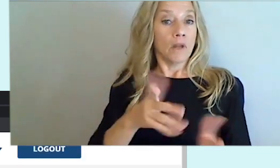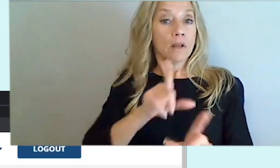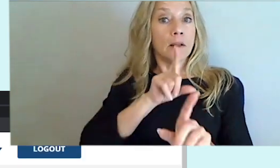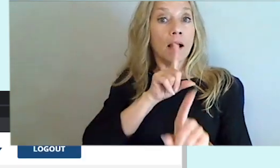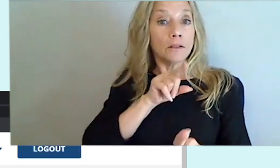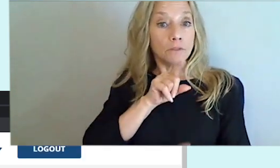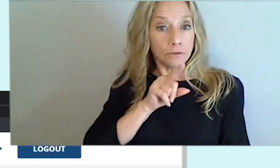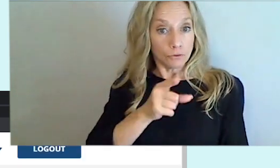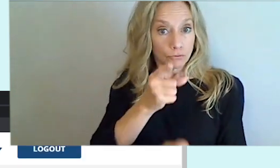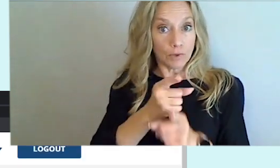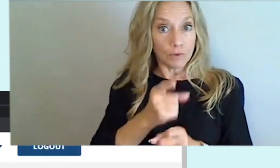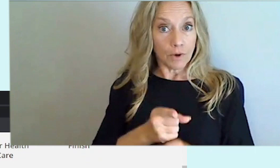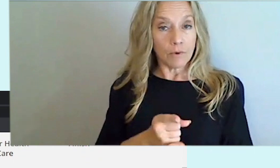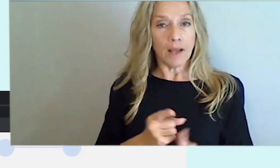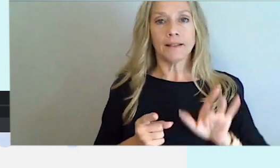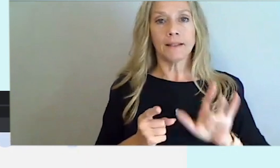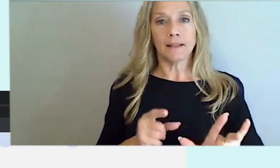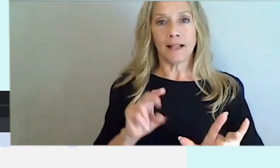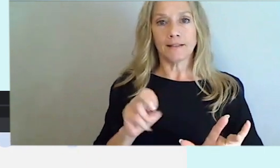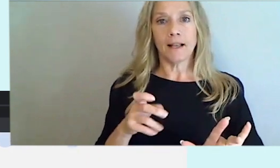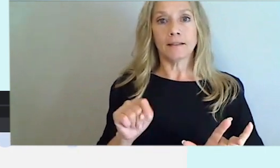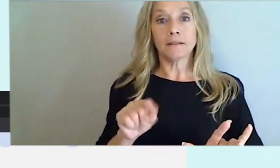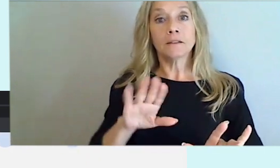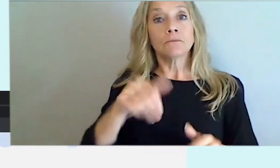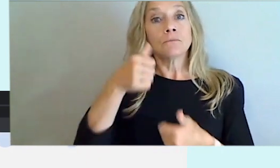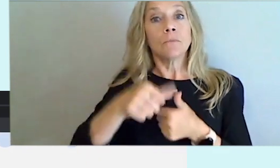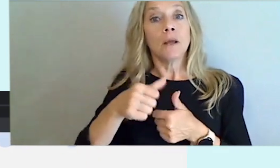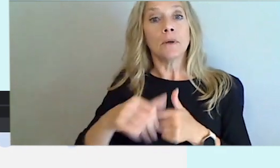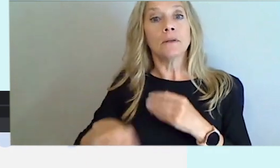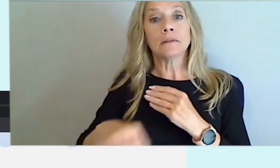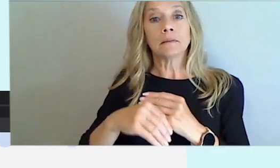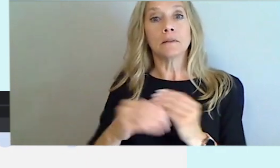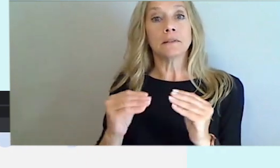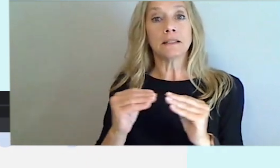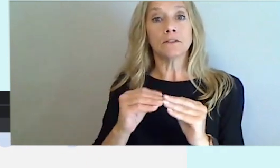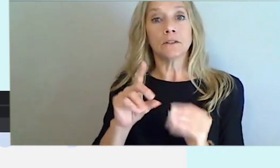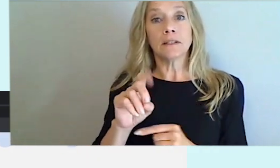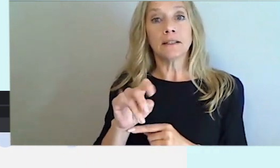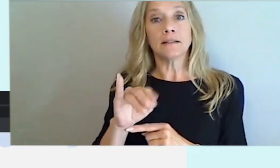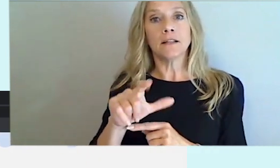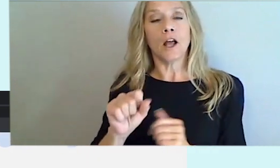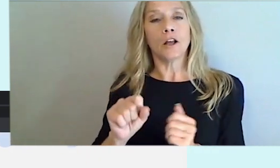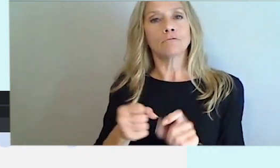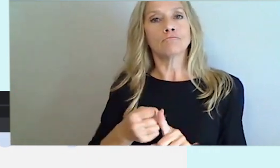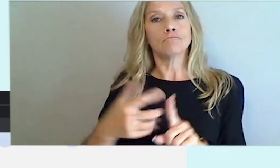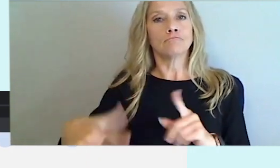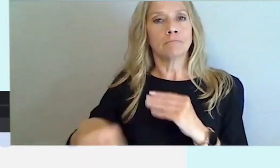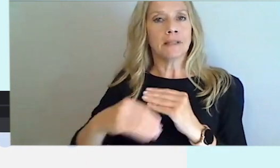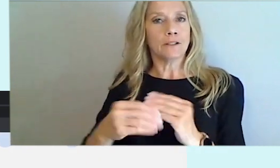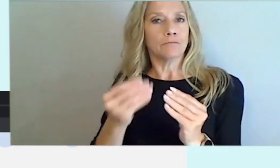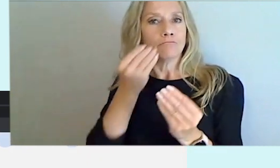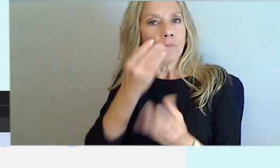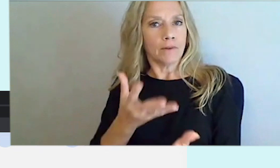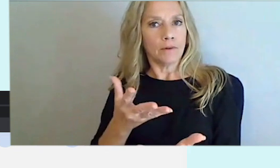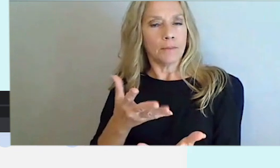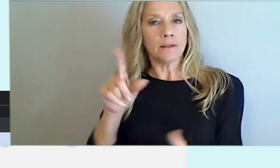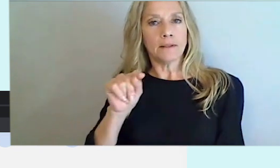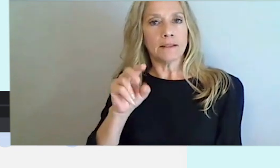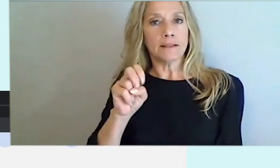Remember the additional details page displays, additional information TennCare has or needs for the person you are reviewing.